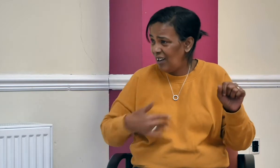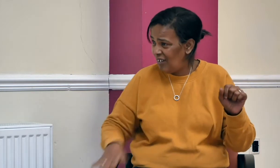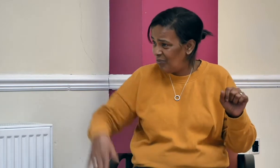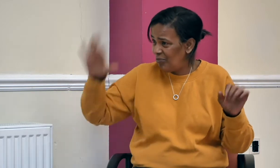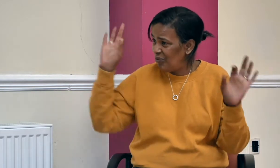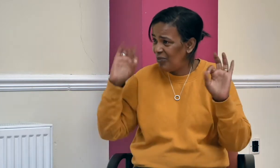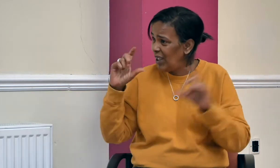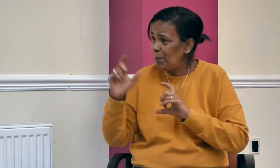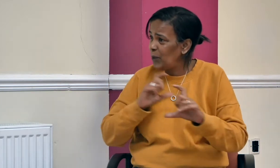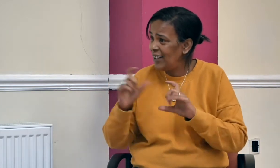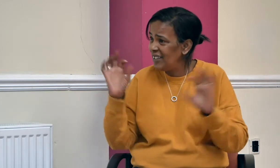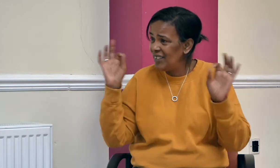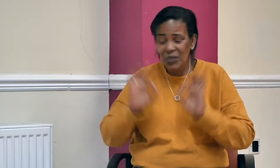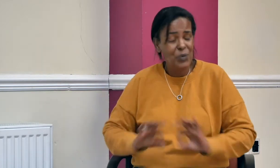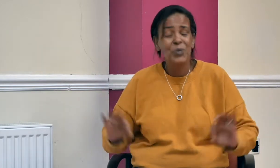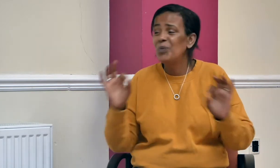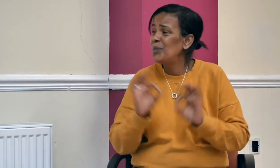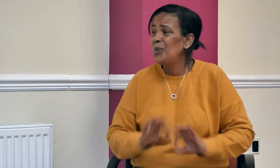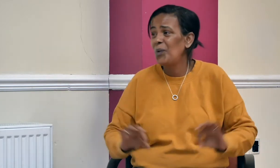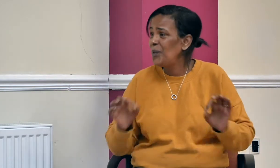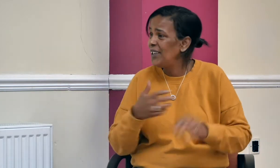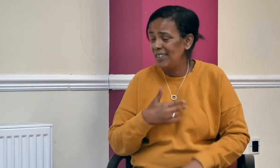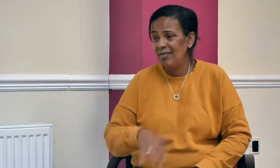After all those years of no communication.